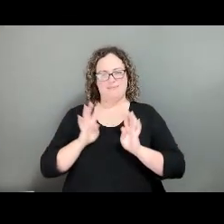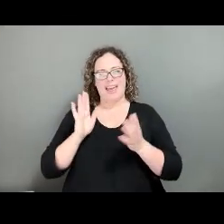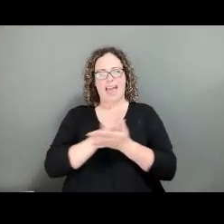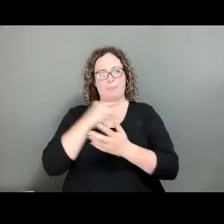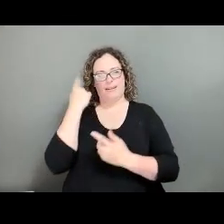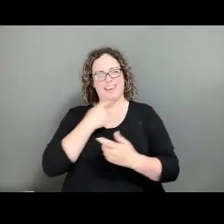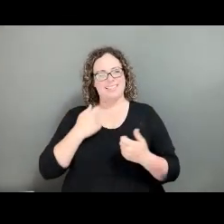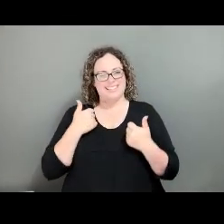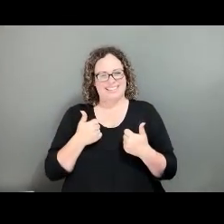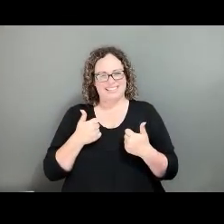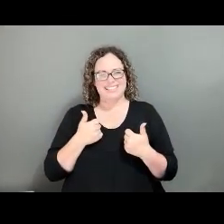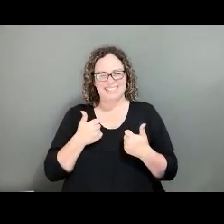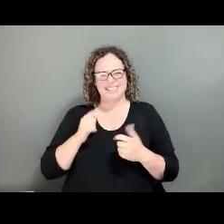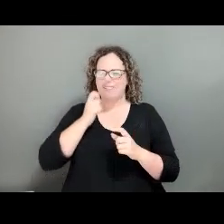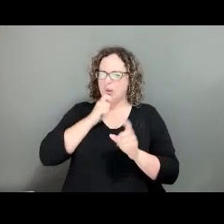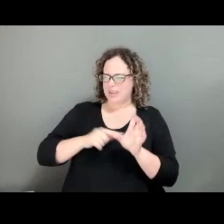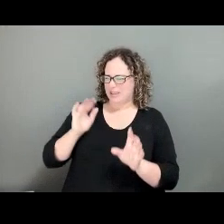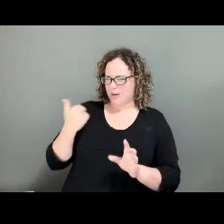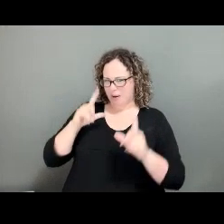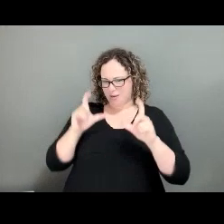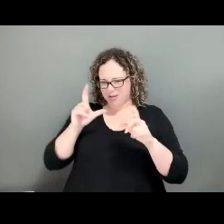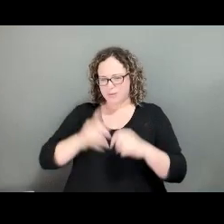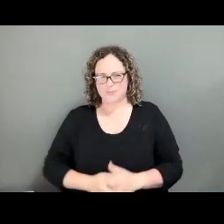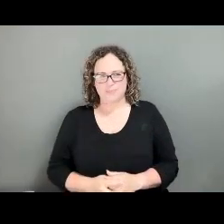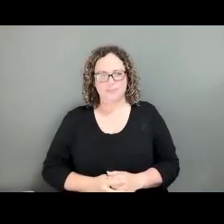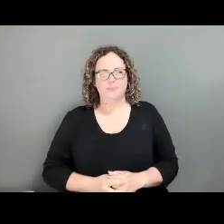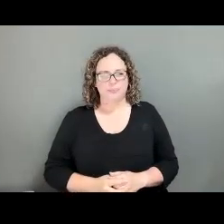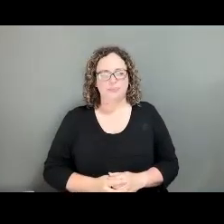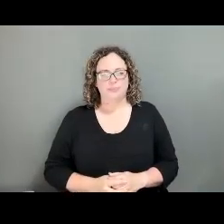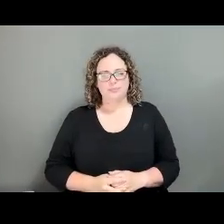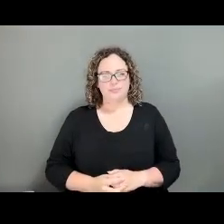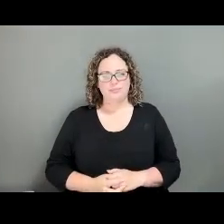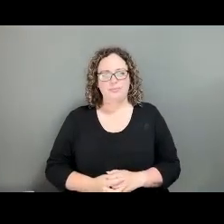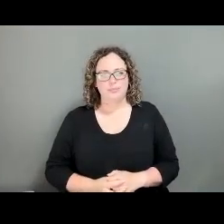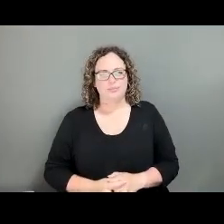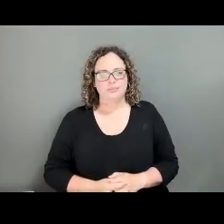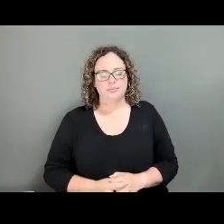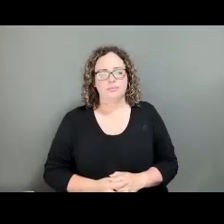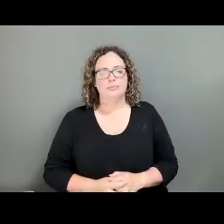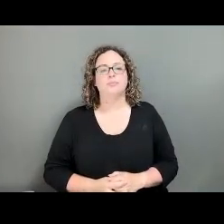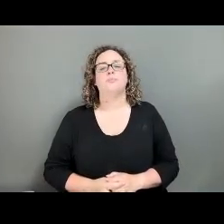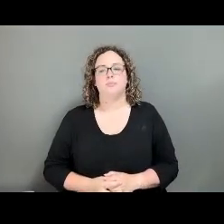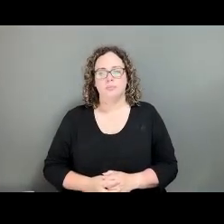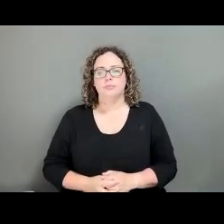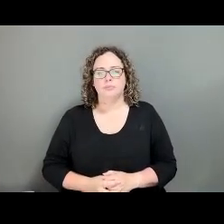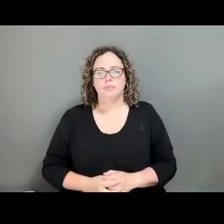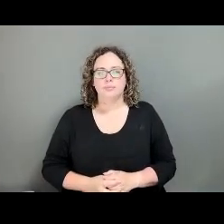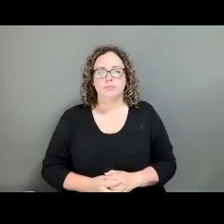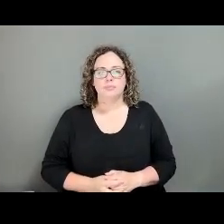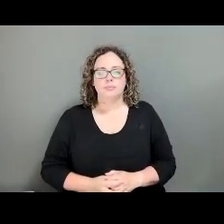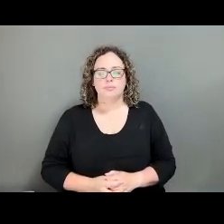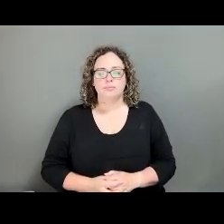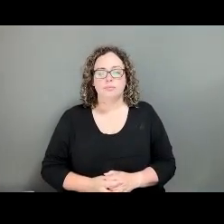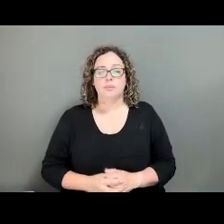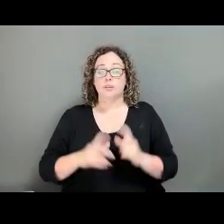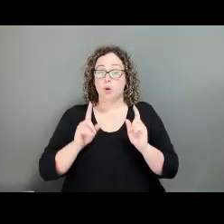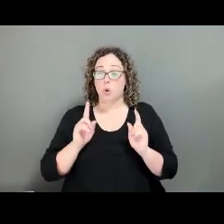So before we get into the presentations,